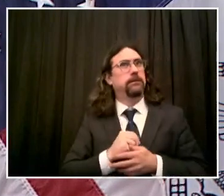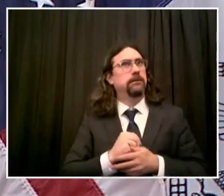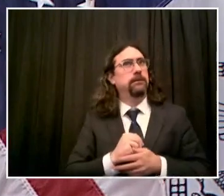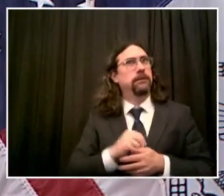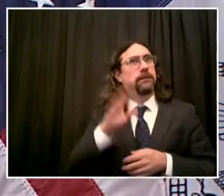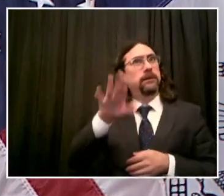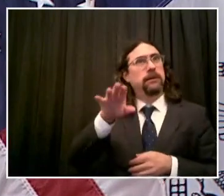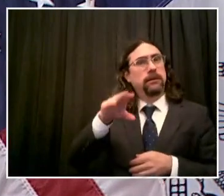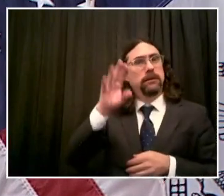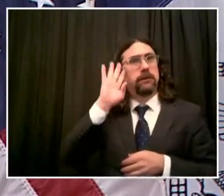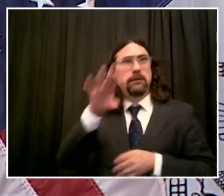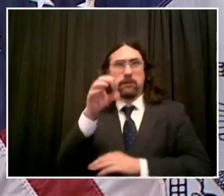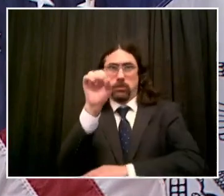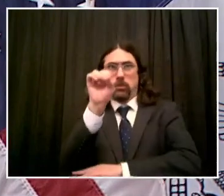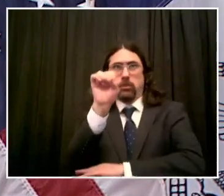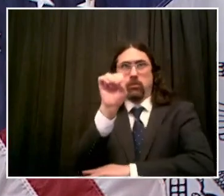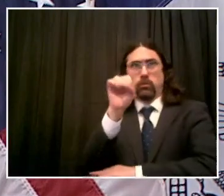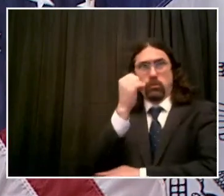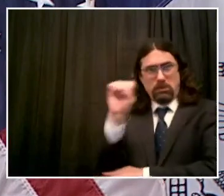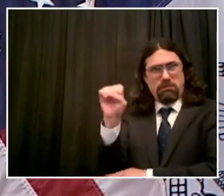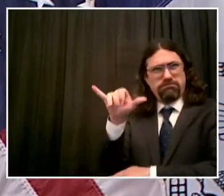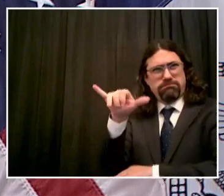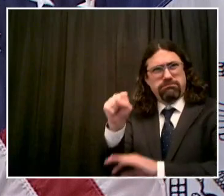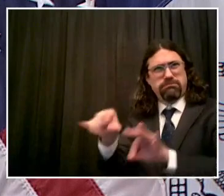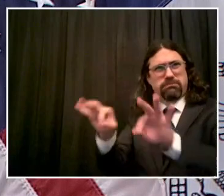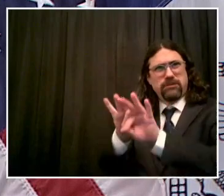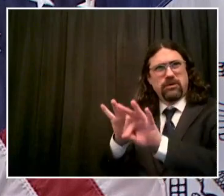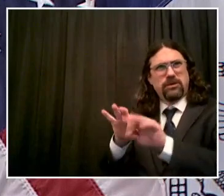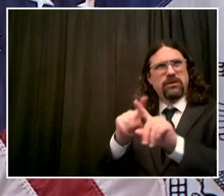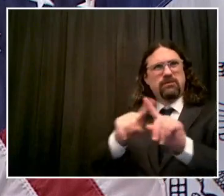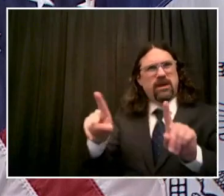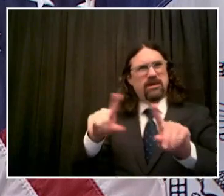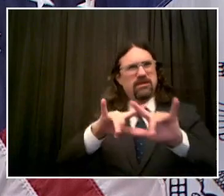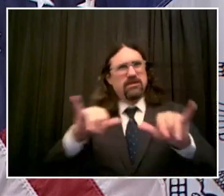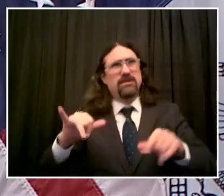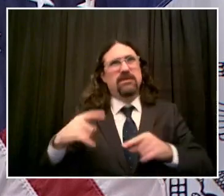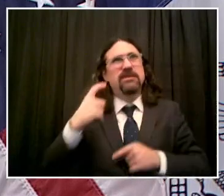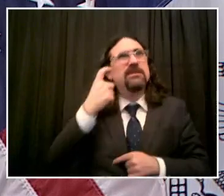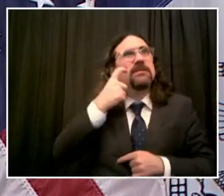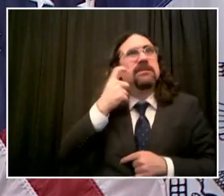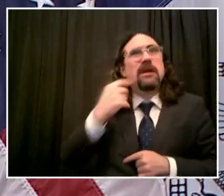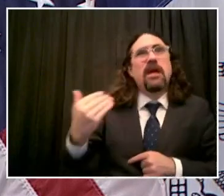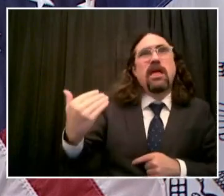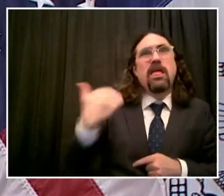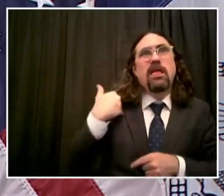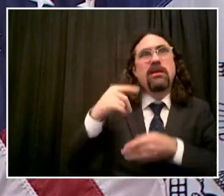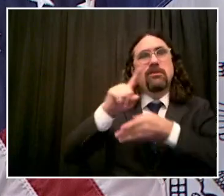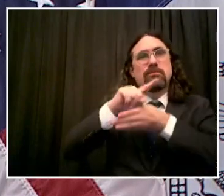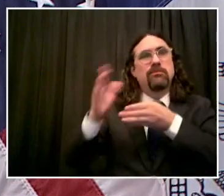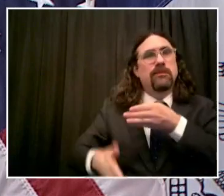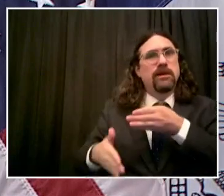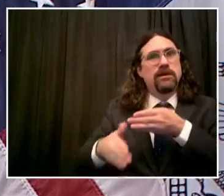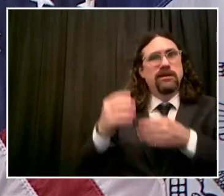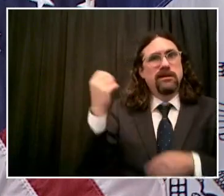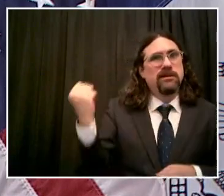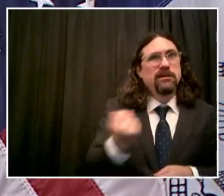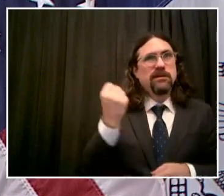HUNDREDS OF PEOPLE GATHERING IN